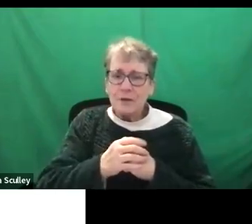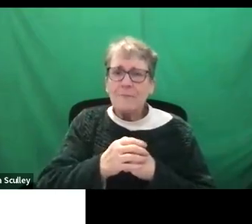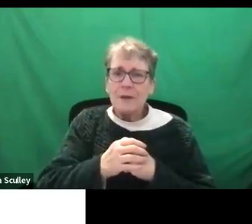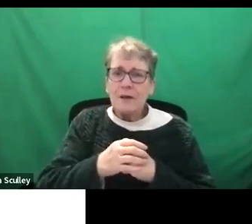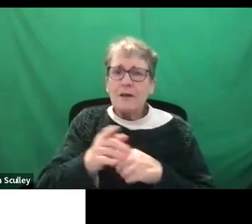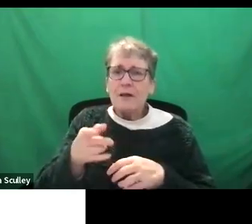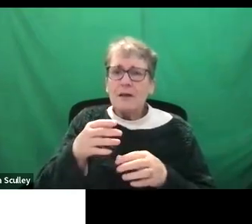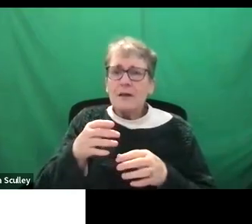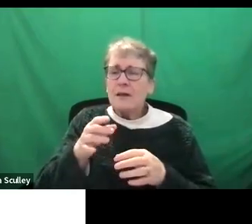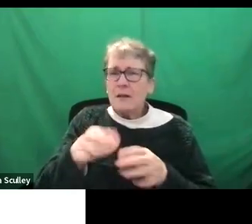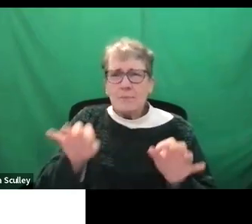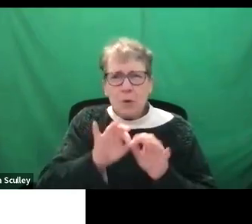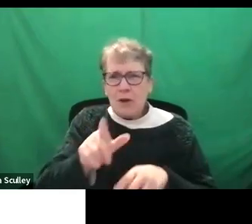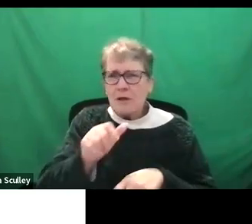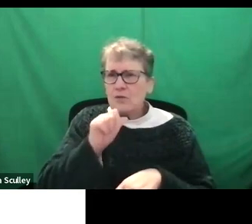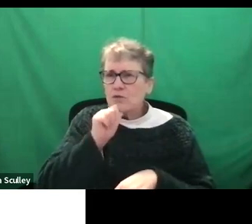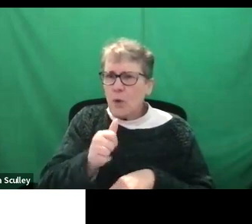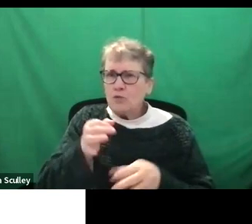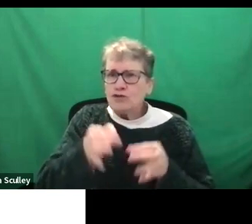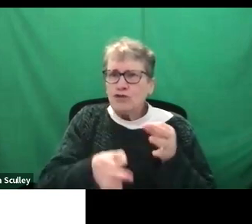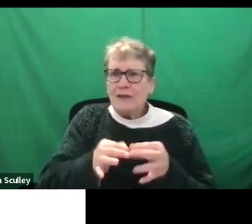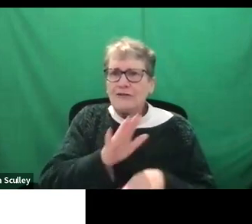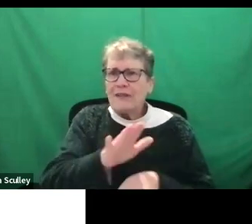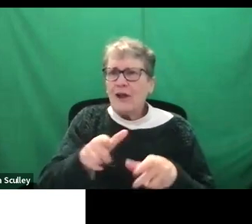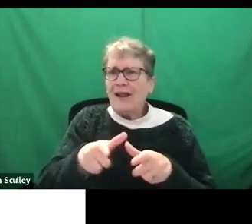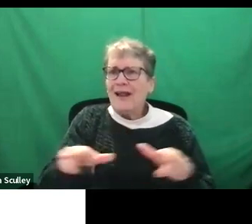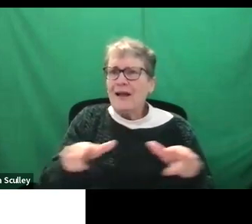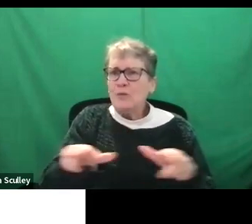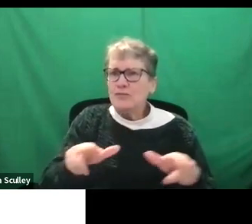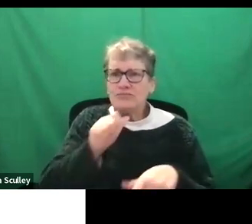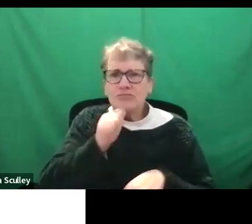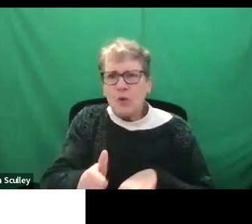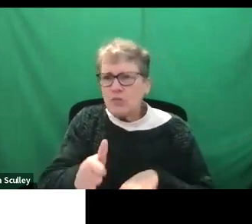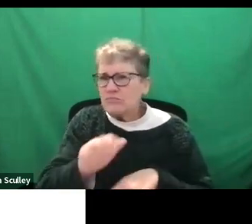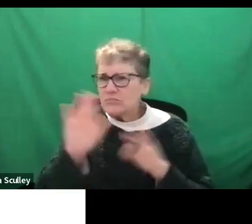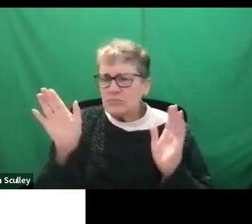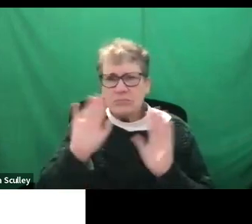It is very common for children to experience def-- to experience language deprivation.